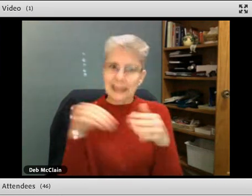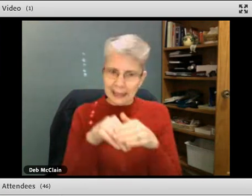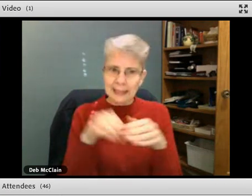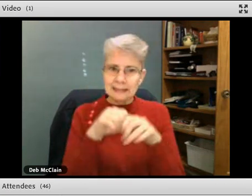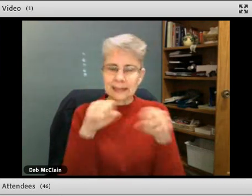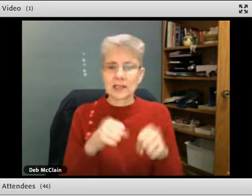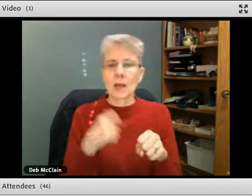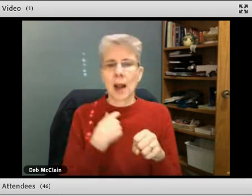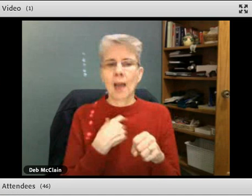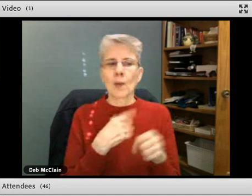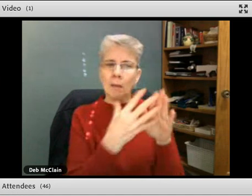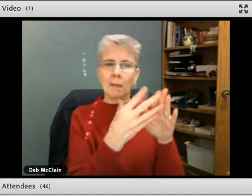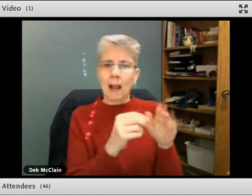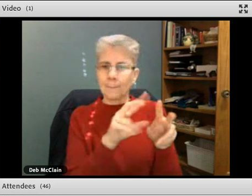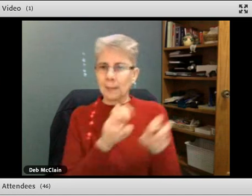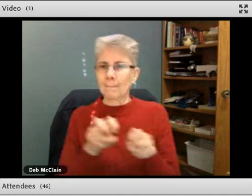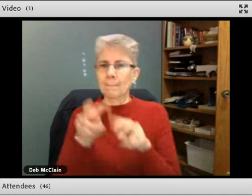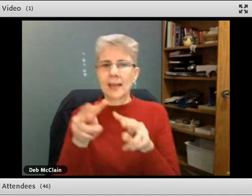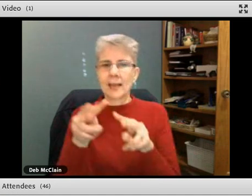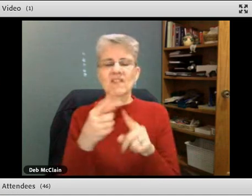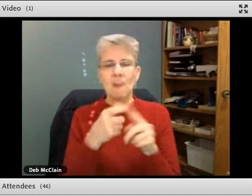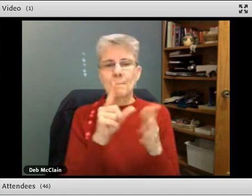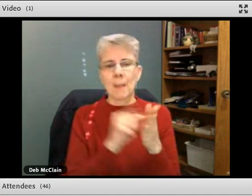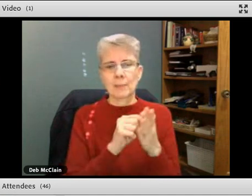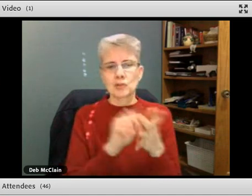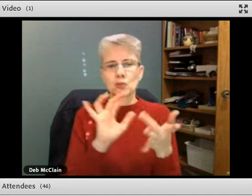for summary data on a regular basis.